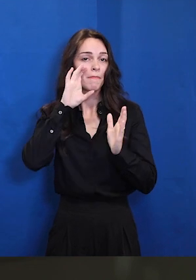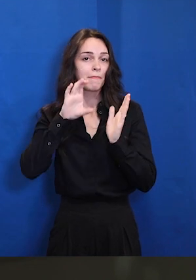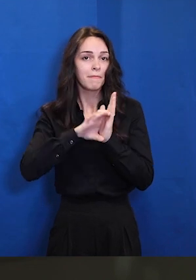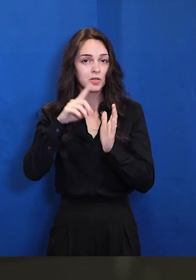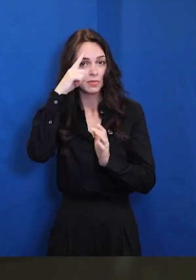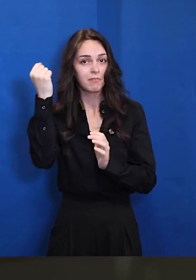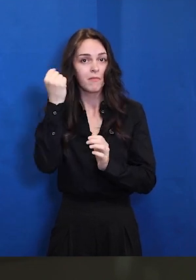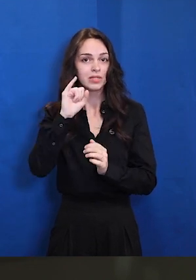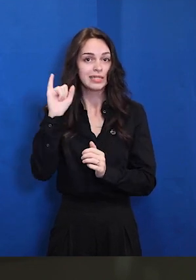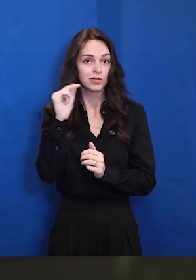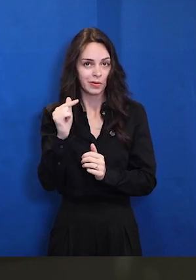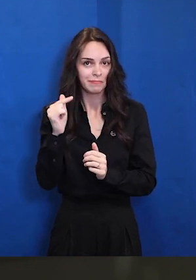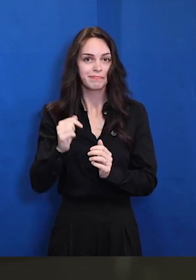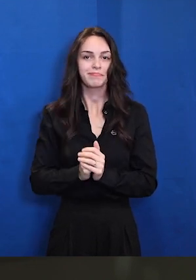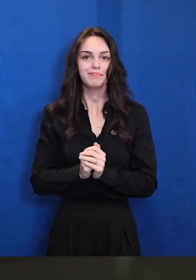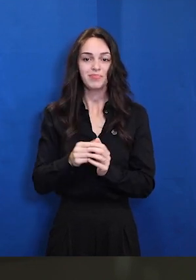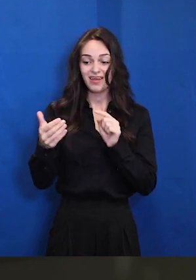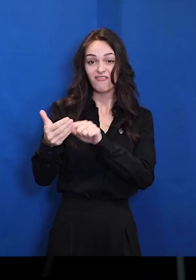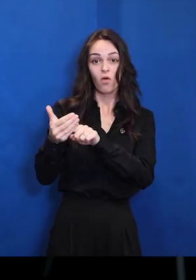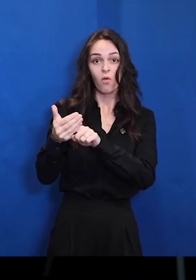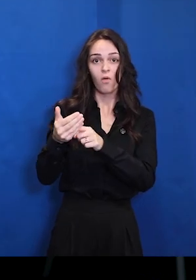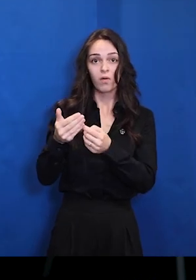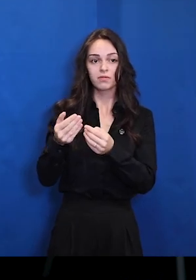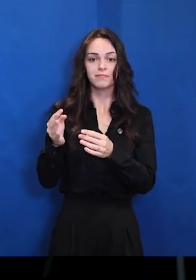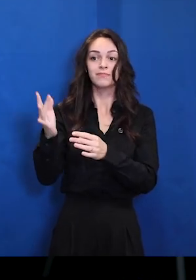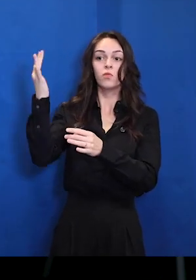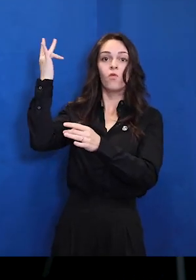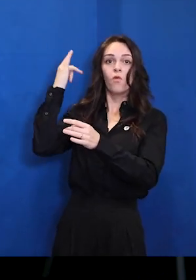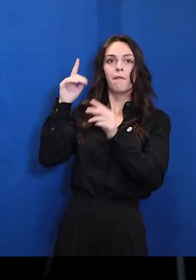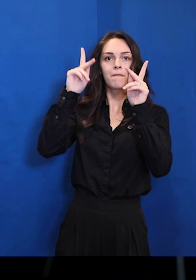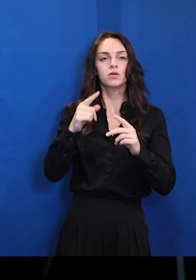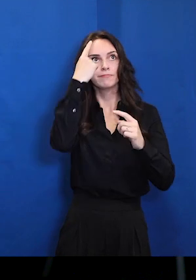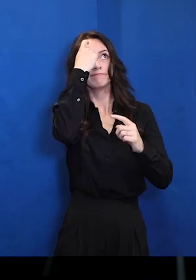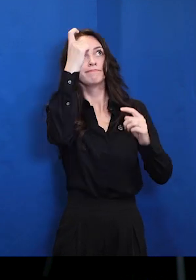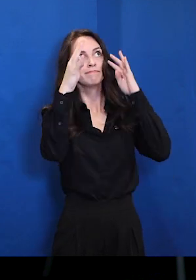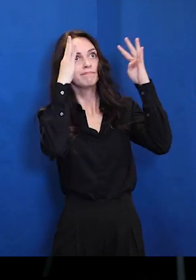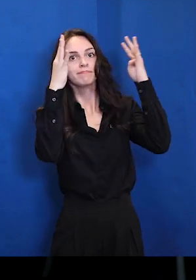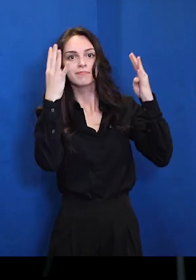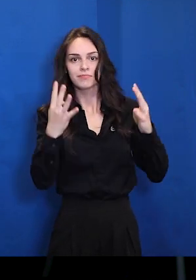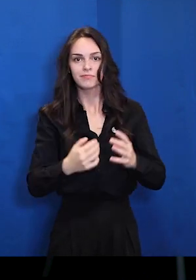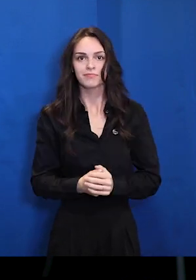later on, came from a dreamer like you. That person dared to imagine what seemed to be impossible,